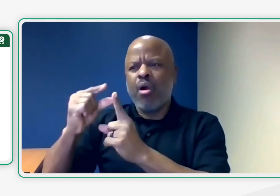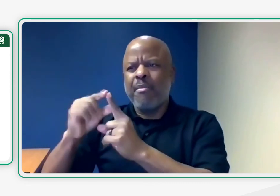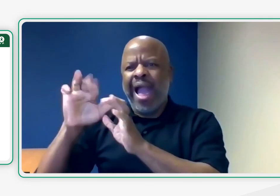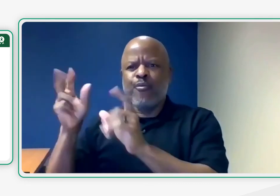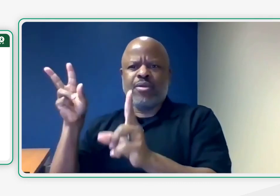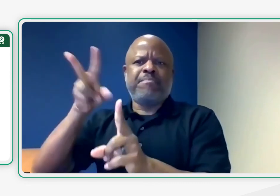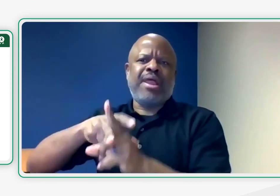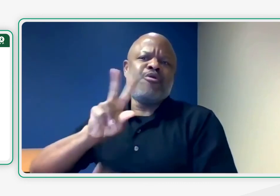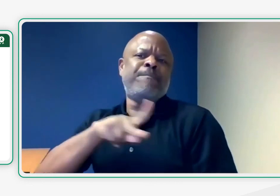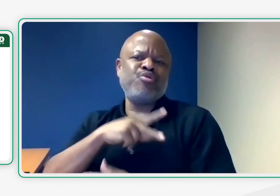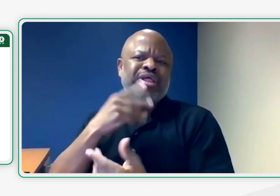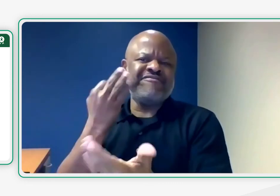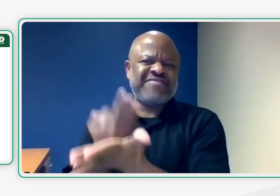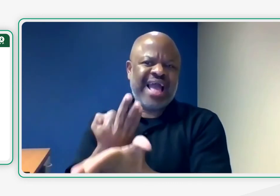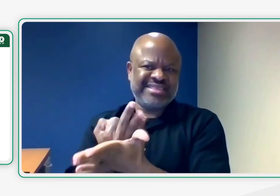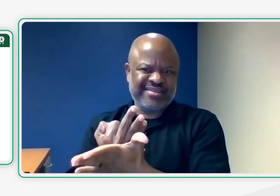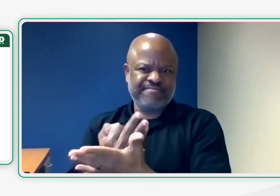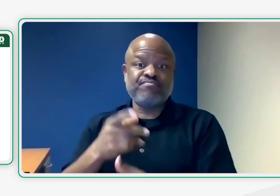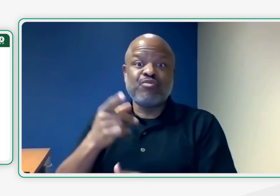how psychologists came up with terminology, and economists came up with terminology, and